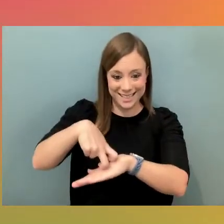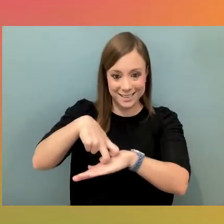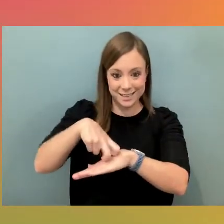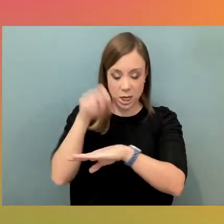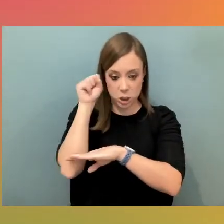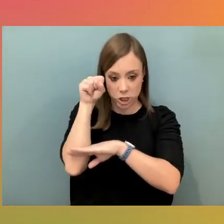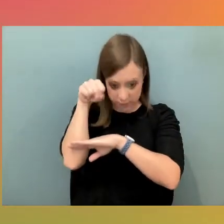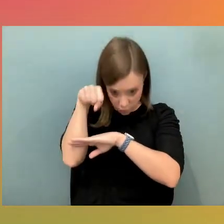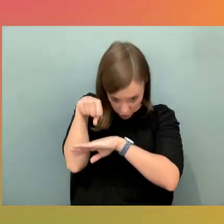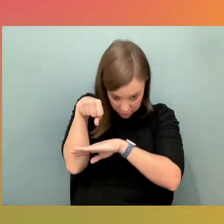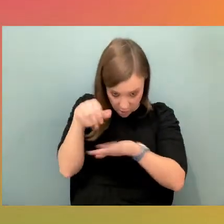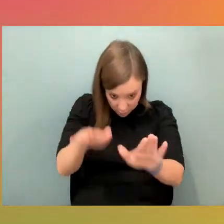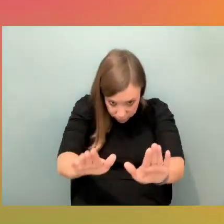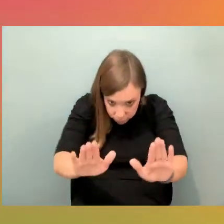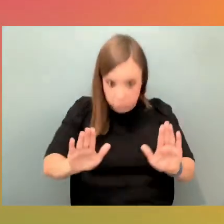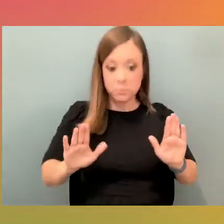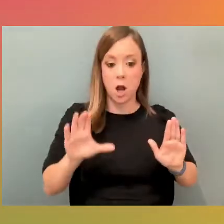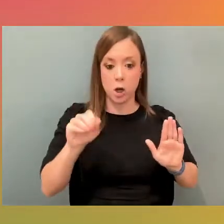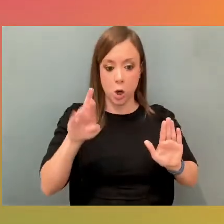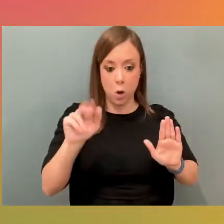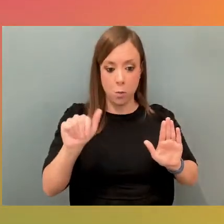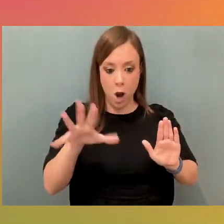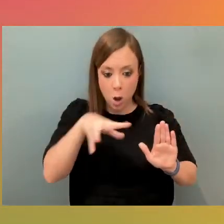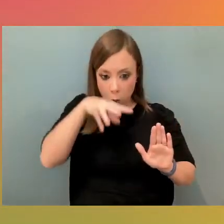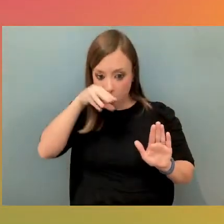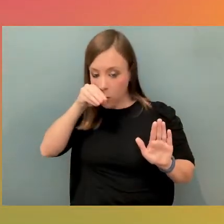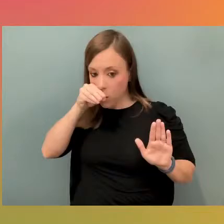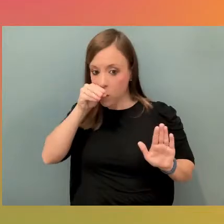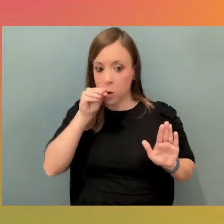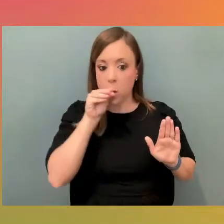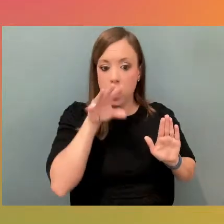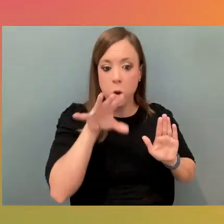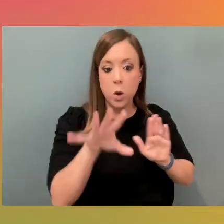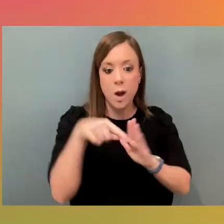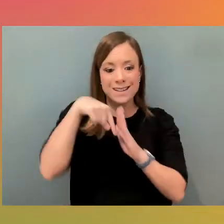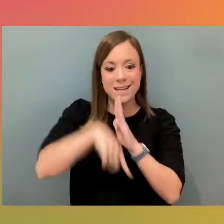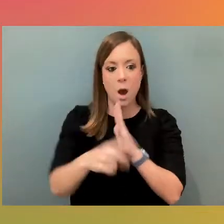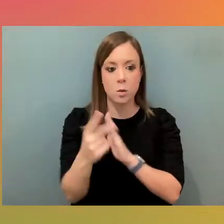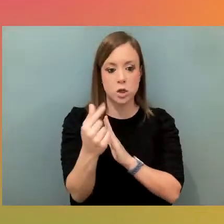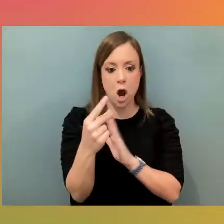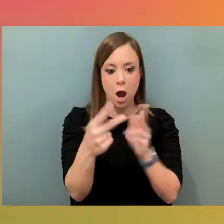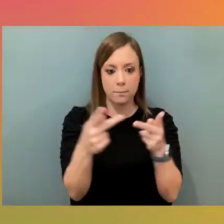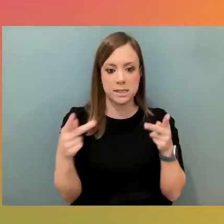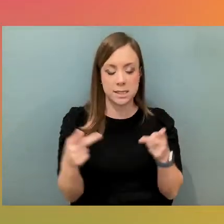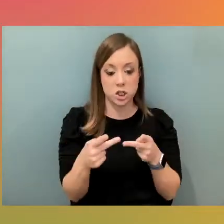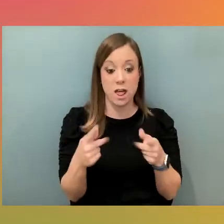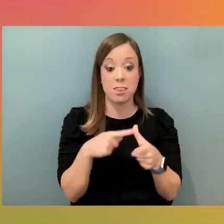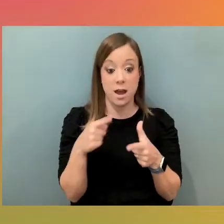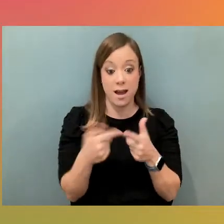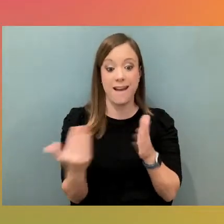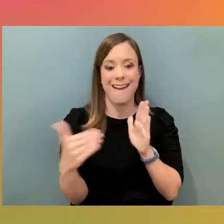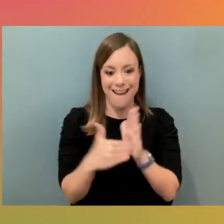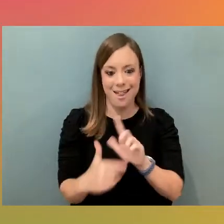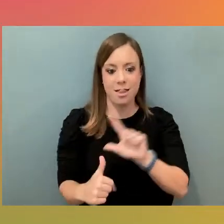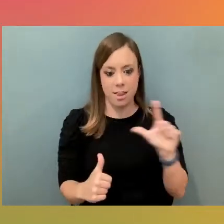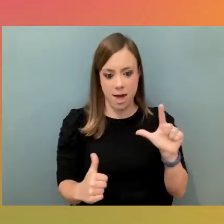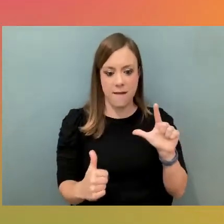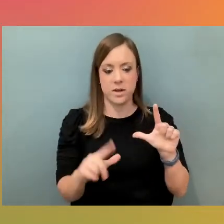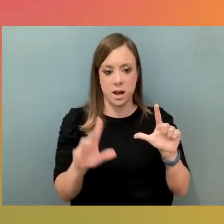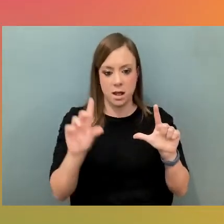EXHALE, KNEES, CHEST AND CHIN. INHALE, SLIDE INTO YOUR COBRA.